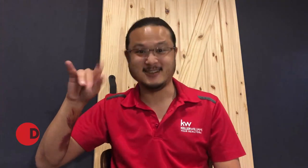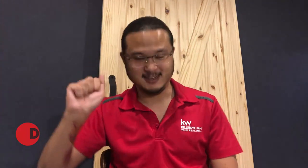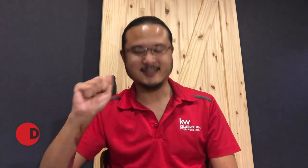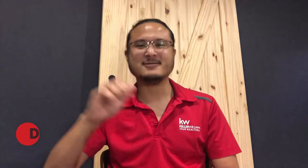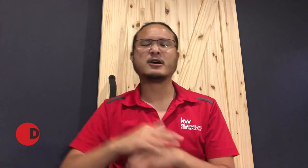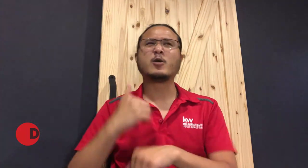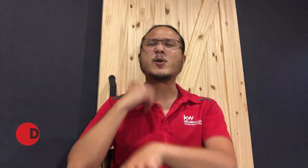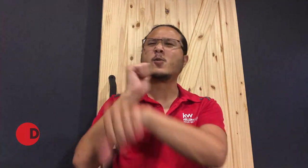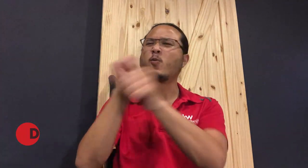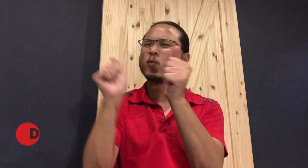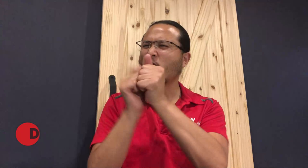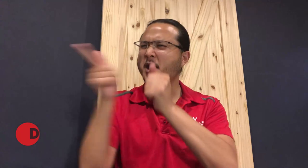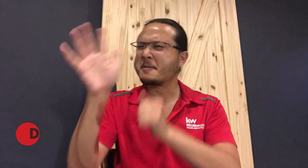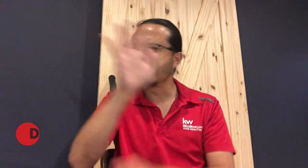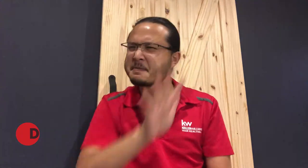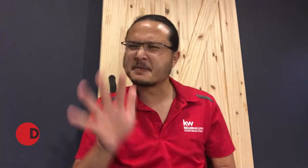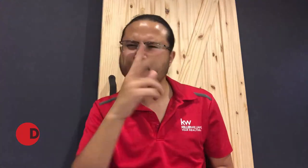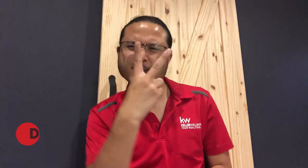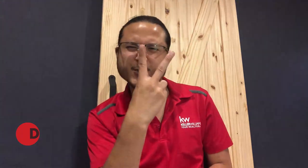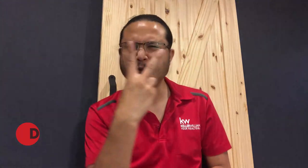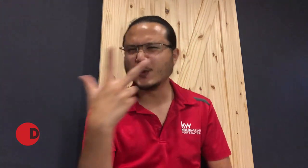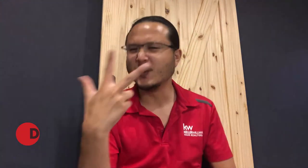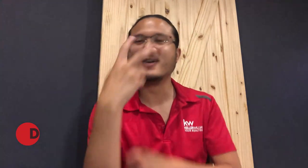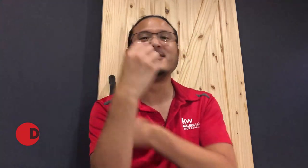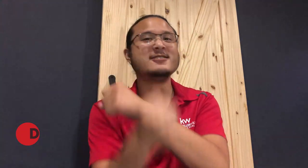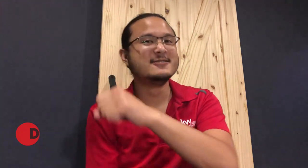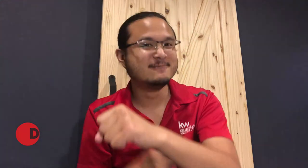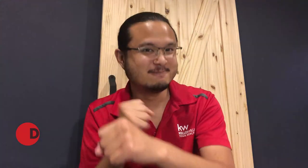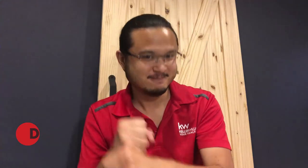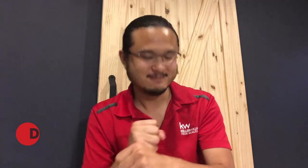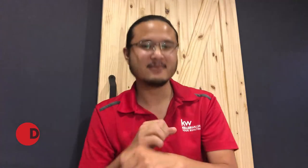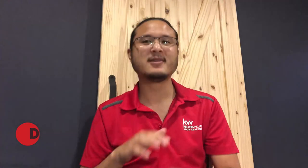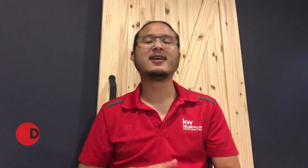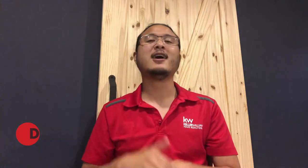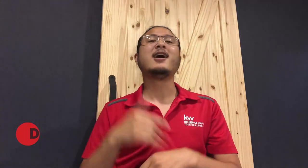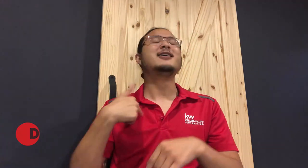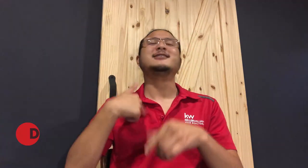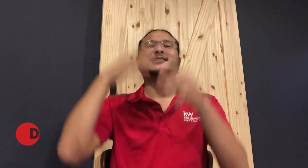I worked with her for about 2 or 3 years then